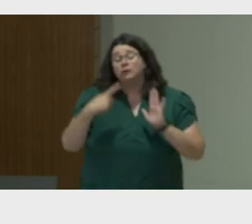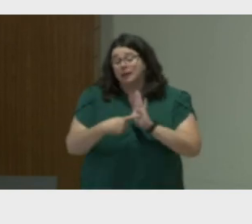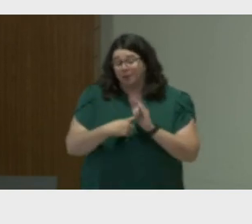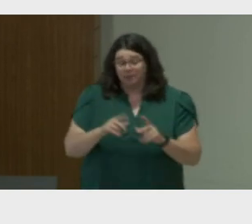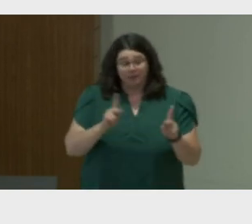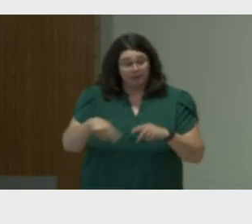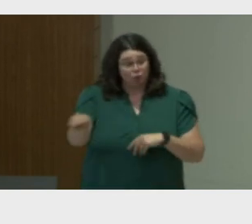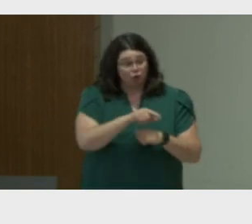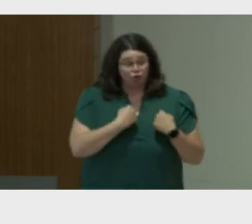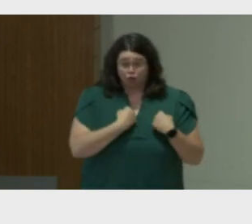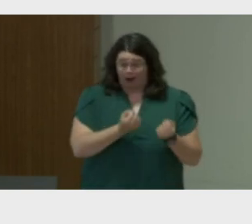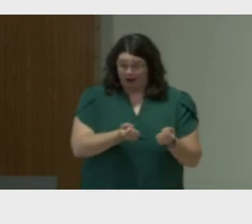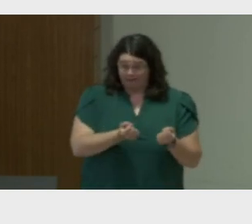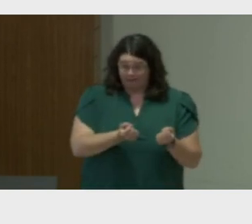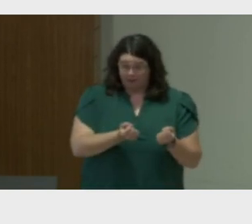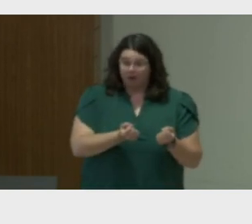gave transport to those who couldn't.